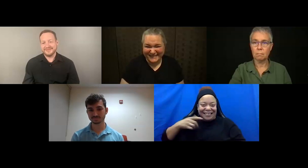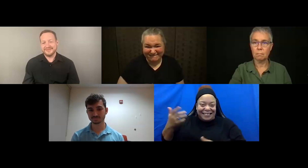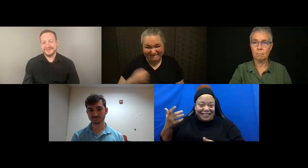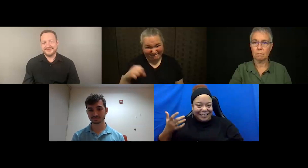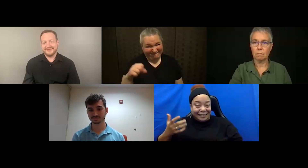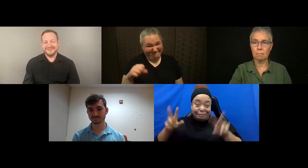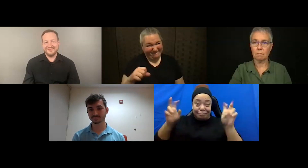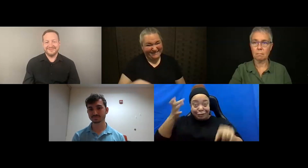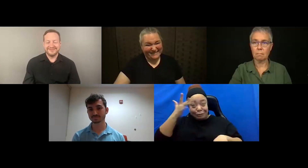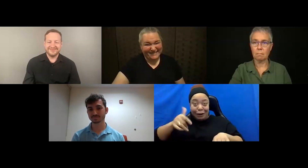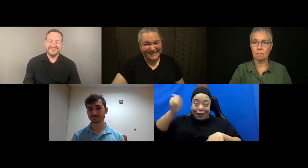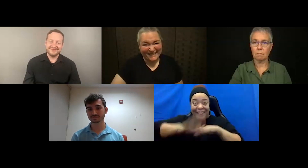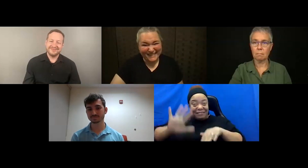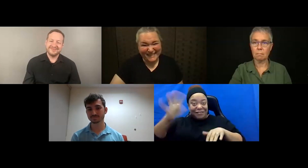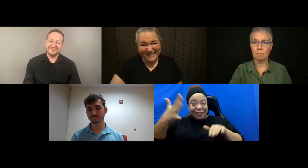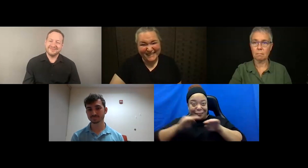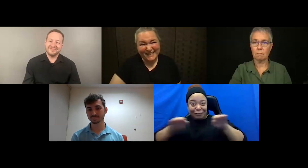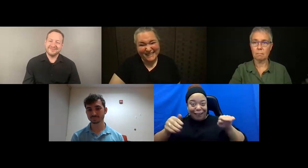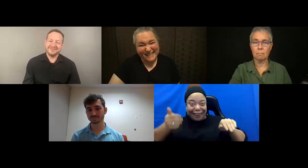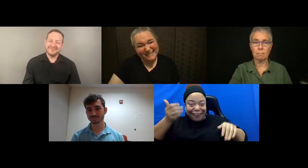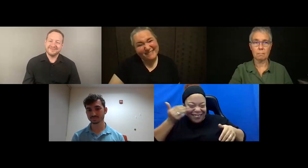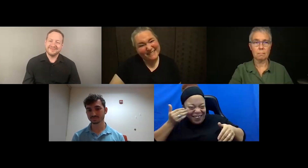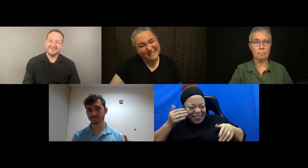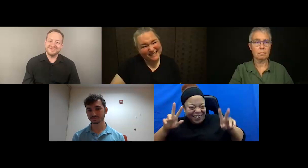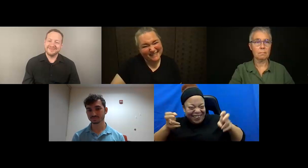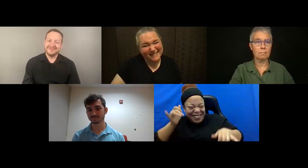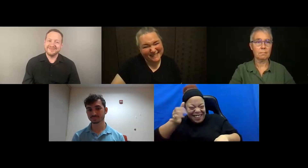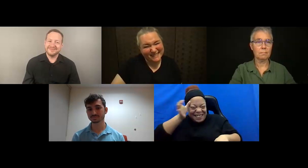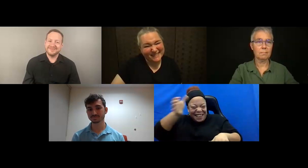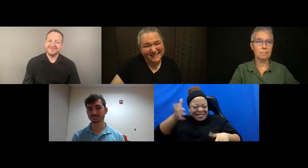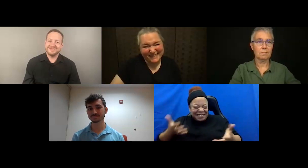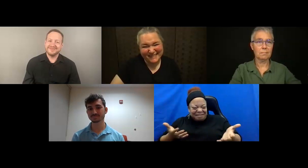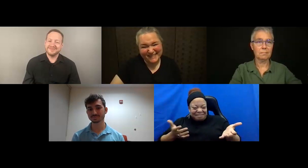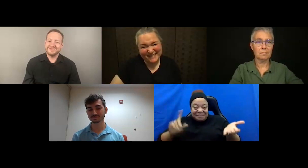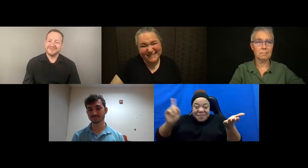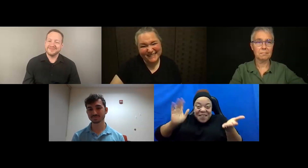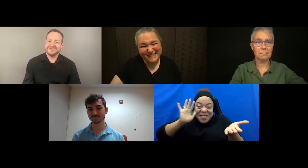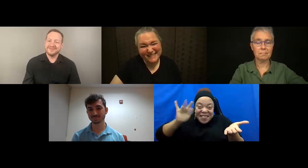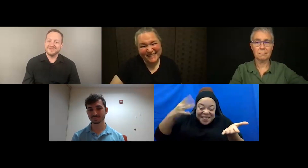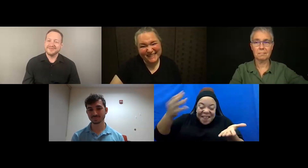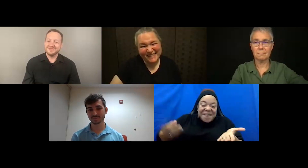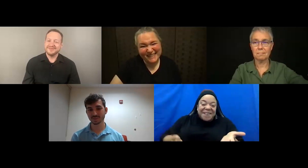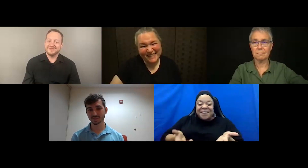The children are teaching us! You know that tv show, "Smarter Than a 5th Grader"?